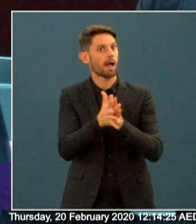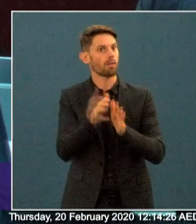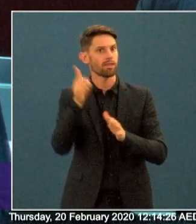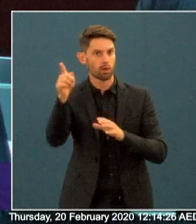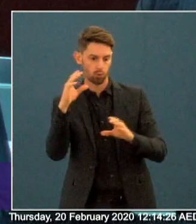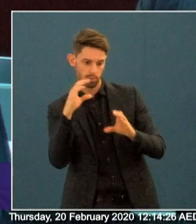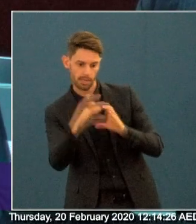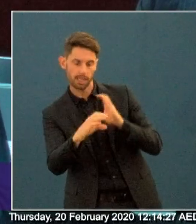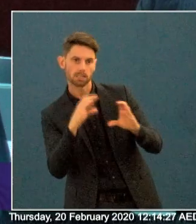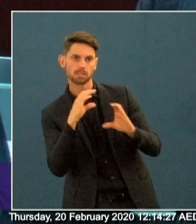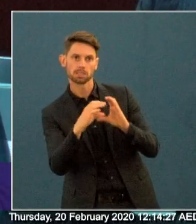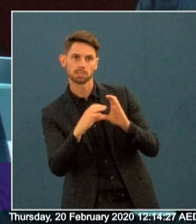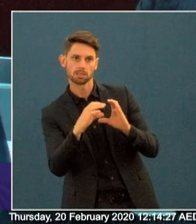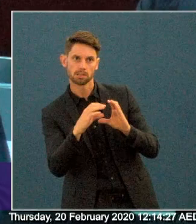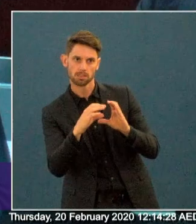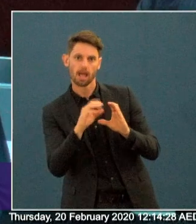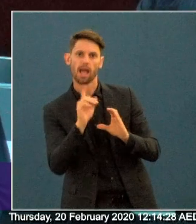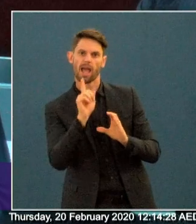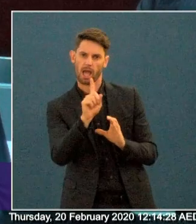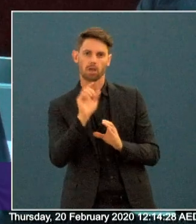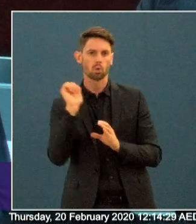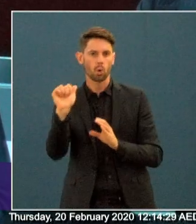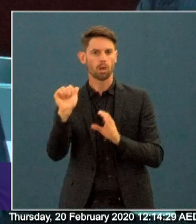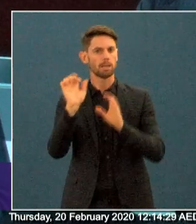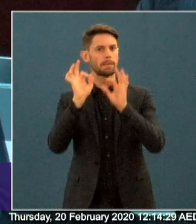So you use that expression in paragraph 109 of your statement.